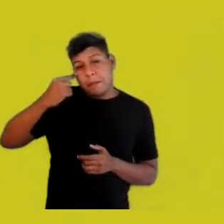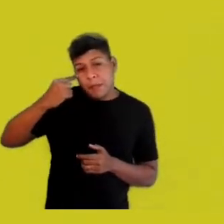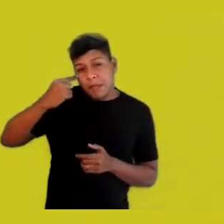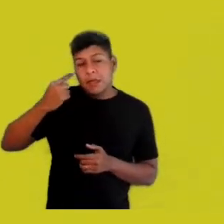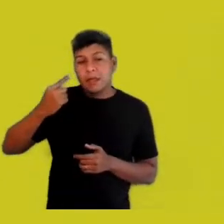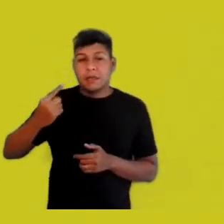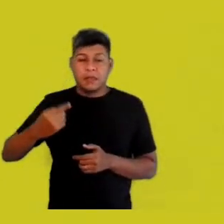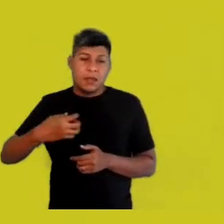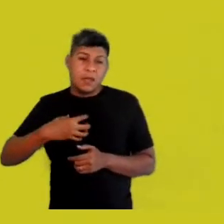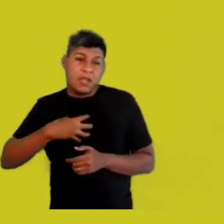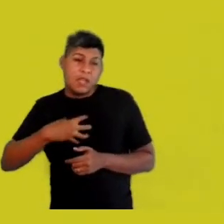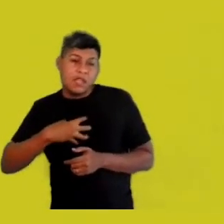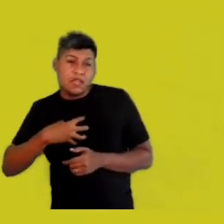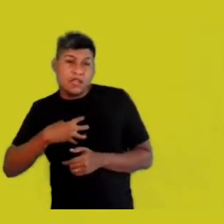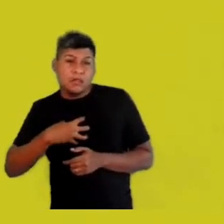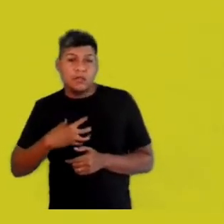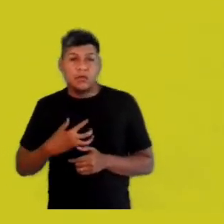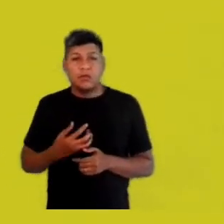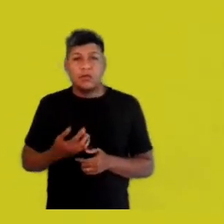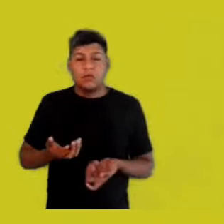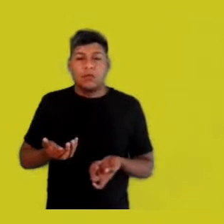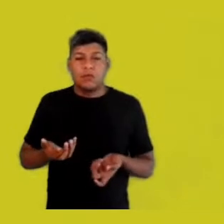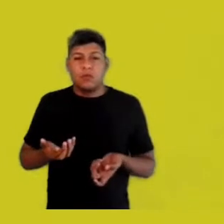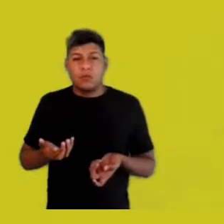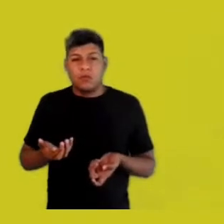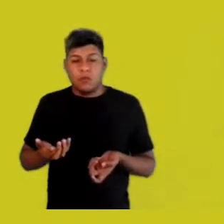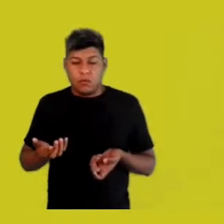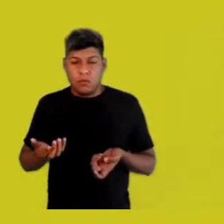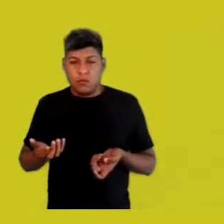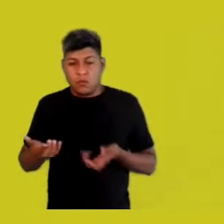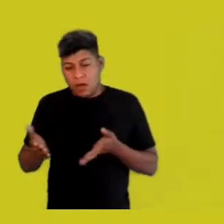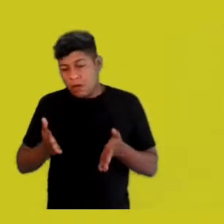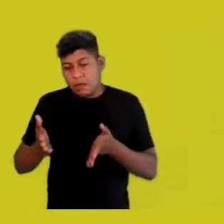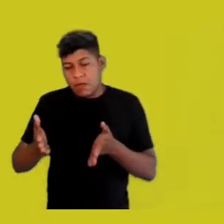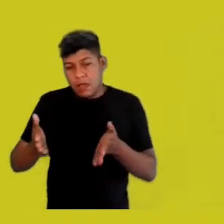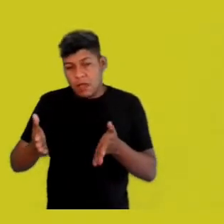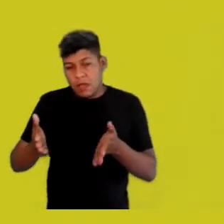and these chants as a path is something also dear